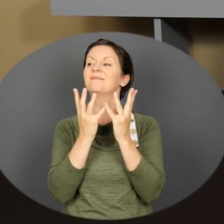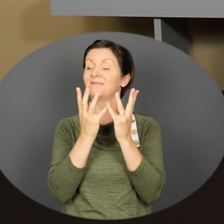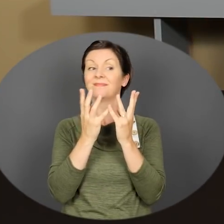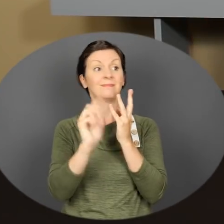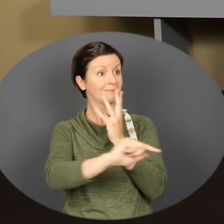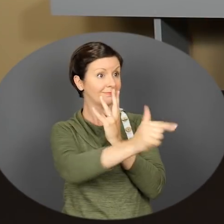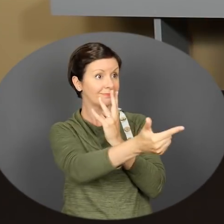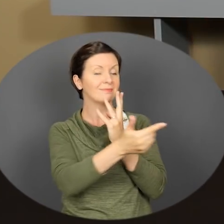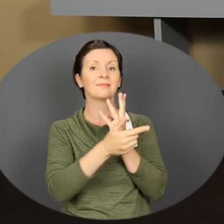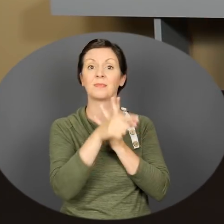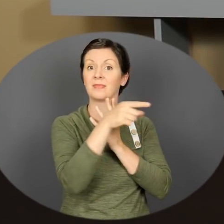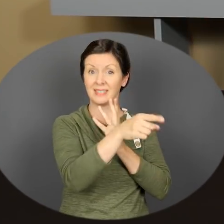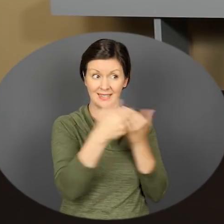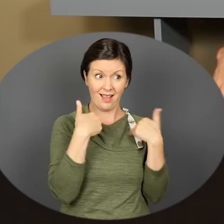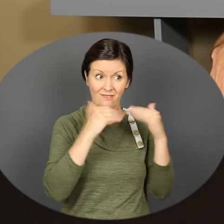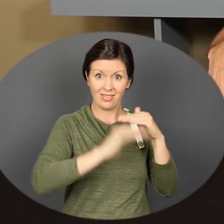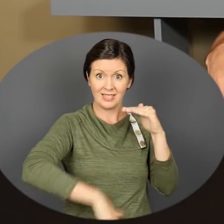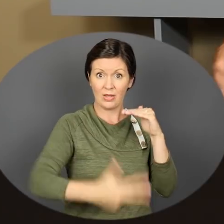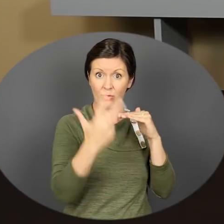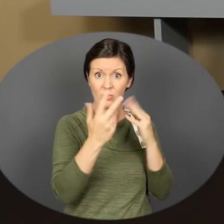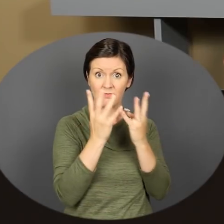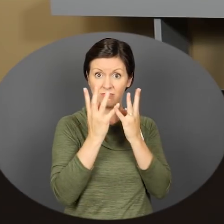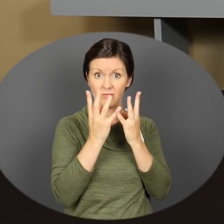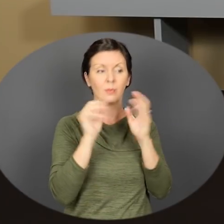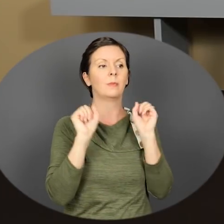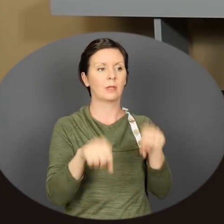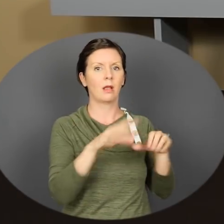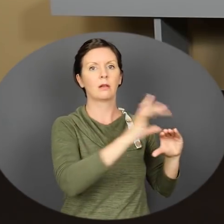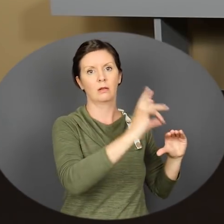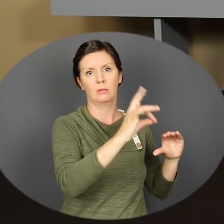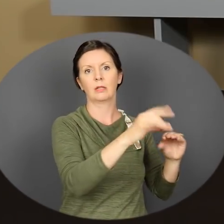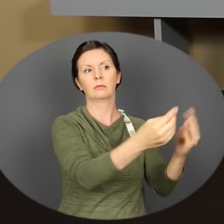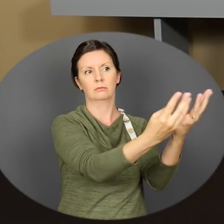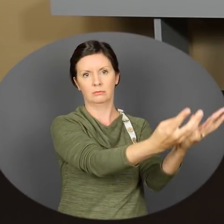Now the next player also has less than 3, so they would take the next tile. And let’s